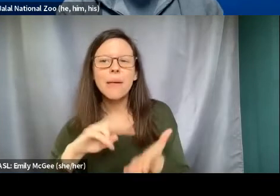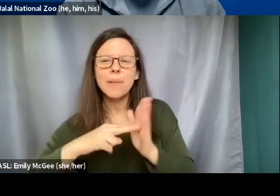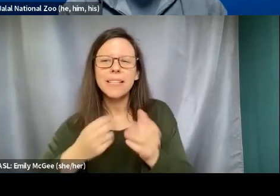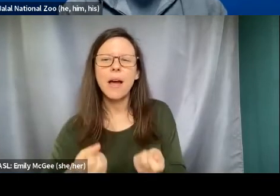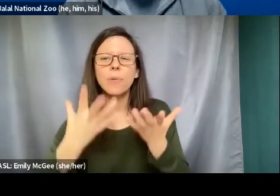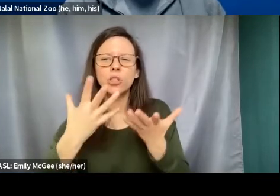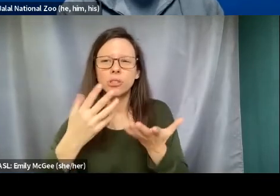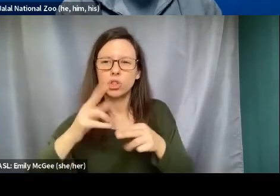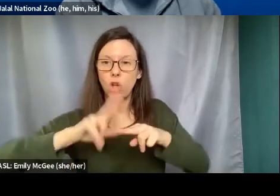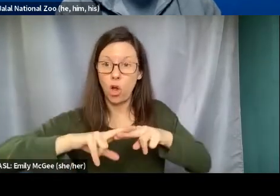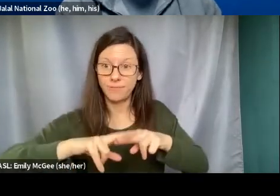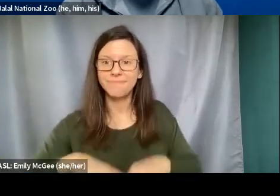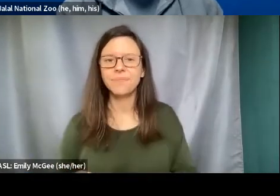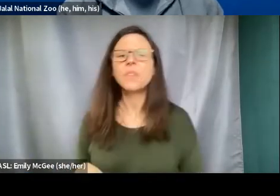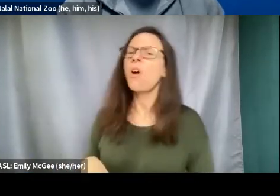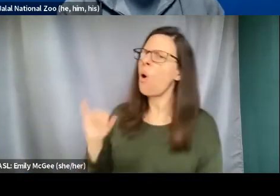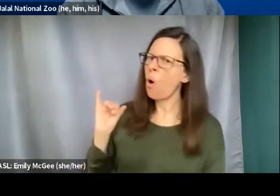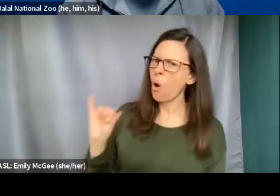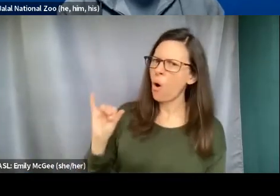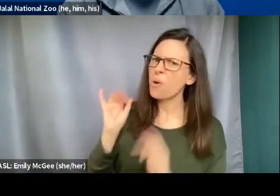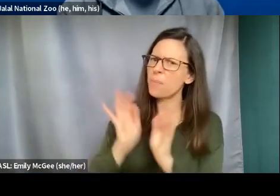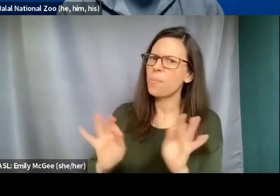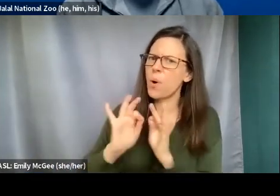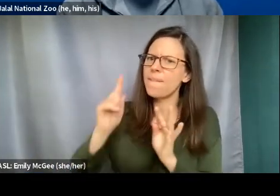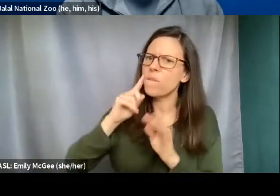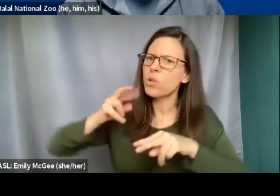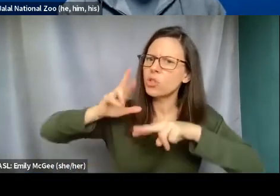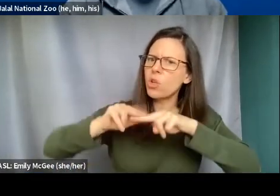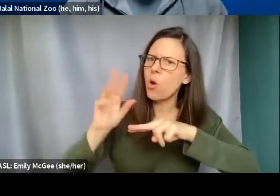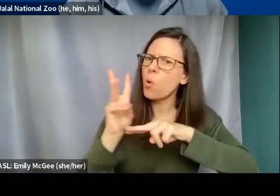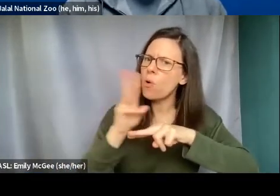Shellie: So that's going to be super important for those salt water systems with our pinnipeds - our seals